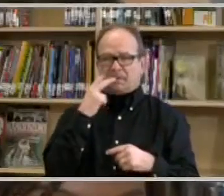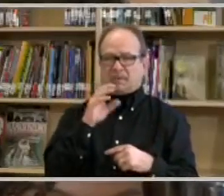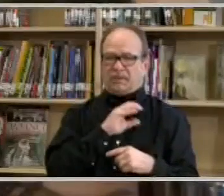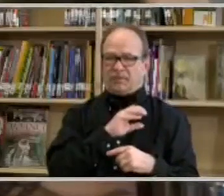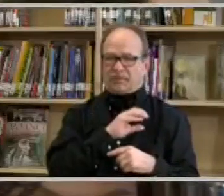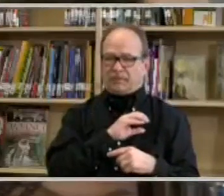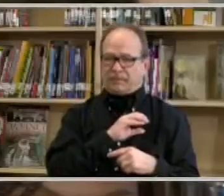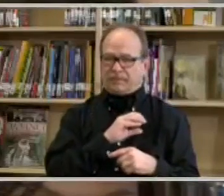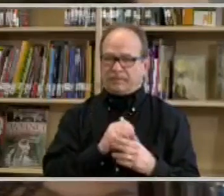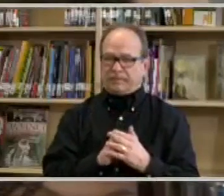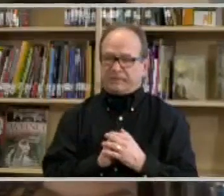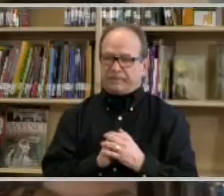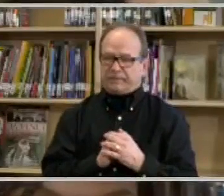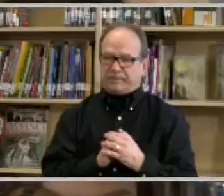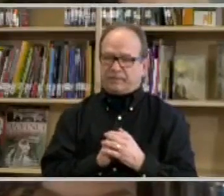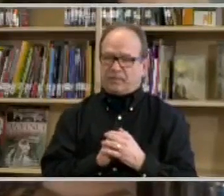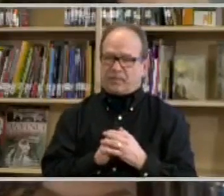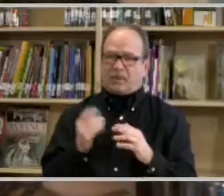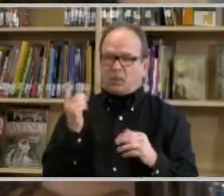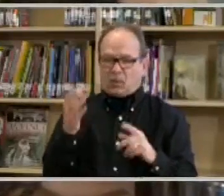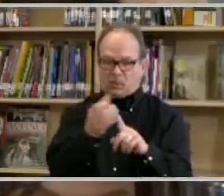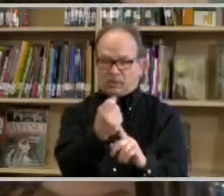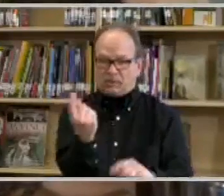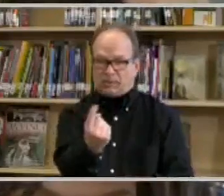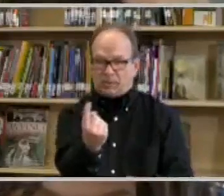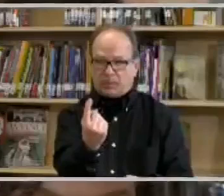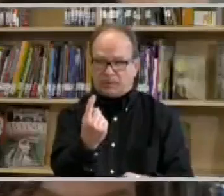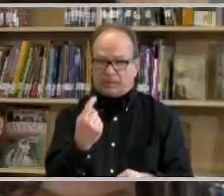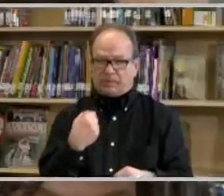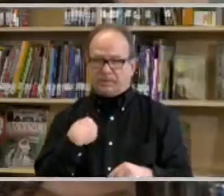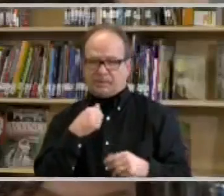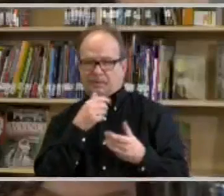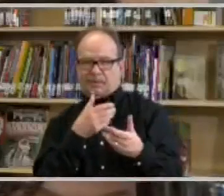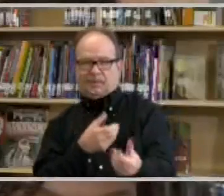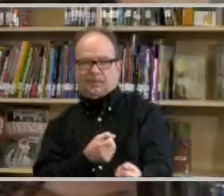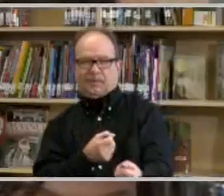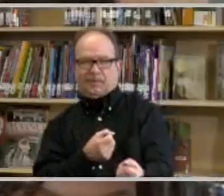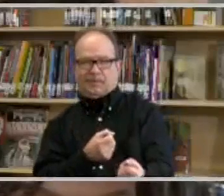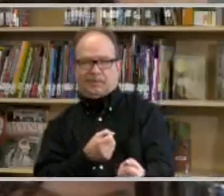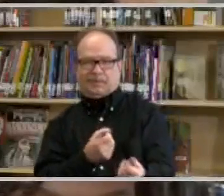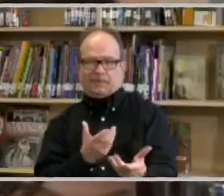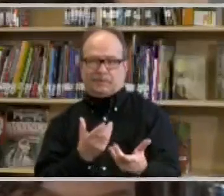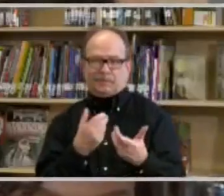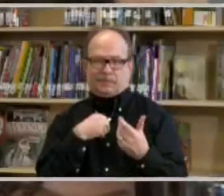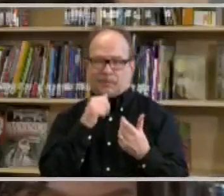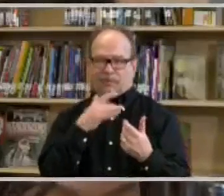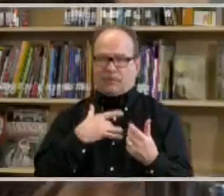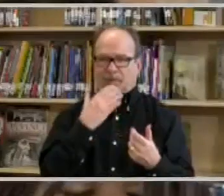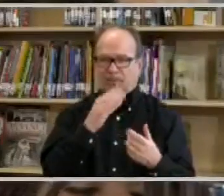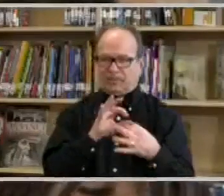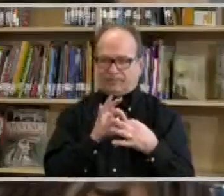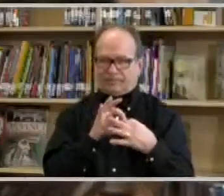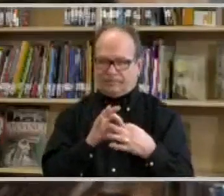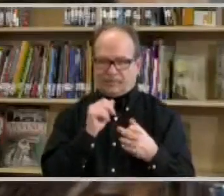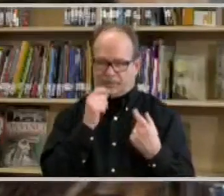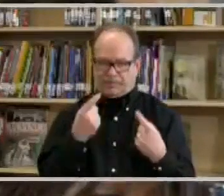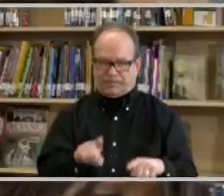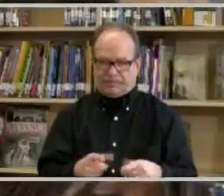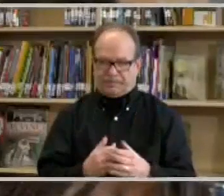IF THEY ONLY SEE OFFICERS KNOCKING AT THE DOOR MAKING AN ARREST, THE DISTRUST IS THERE,